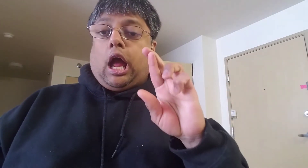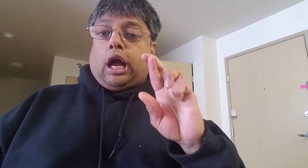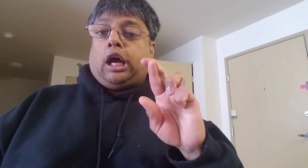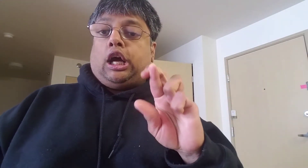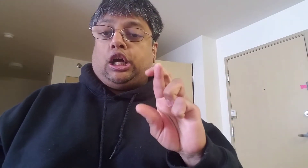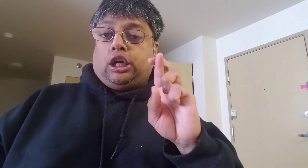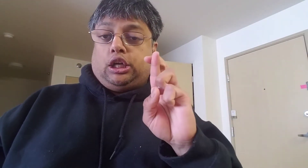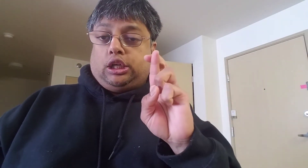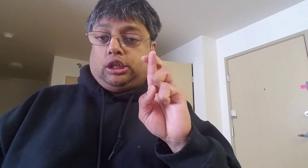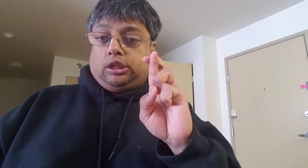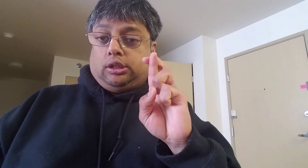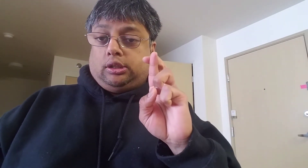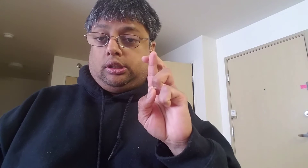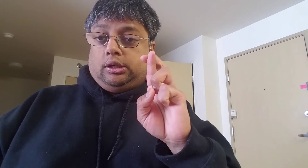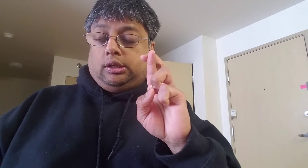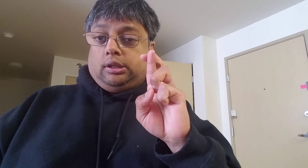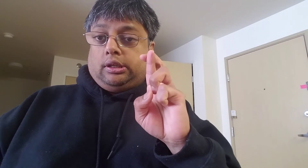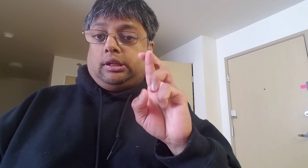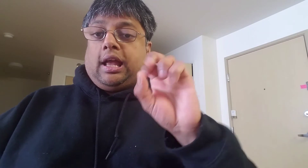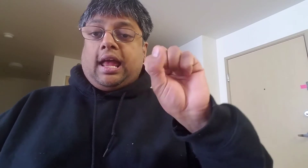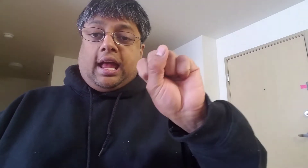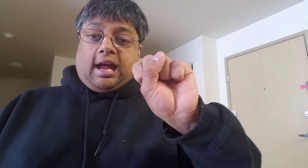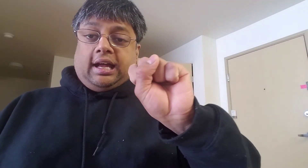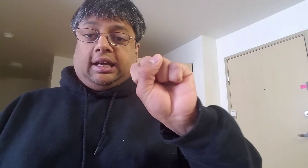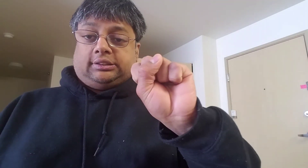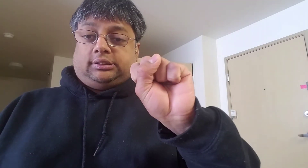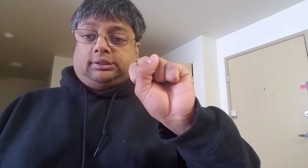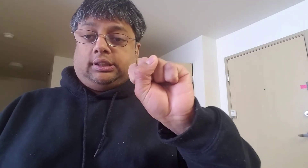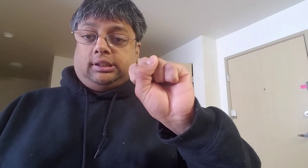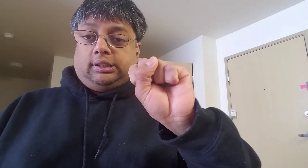"R" (as in "hoping" in sign) "S" (I can't remember what I saying after I explained how to do "S").